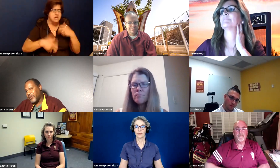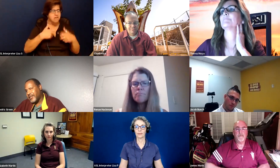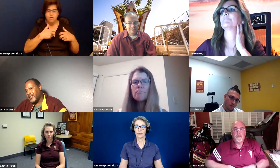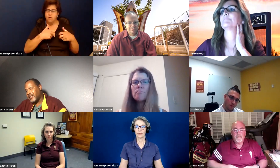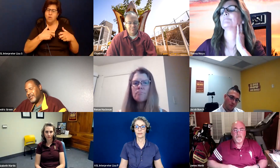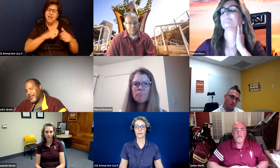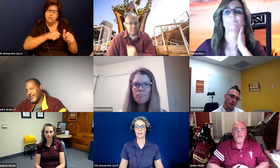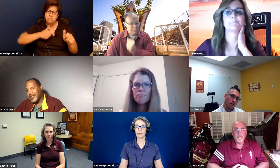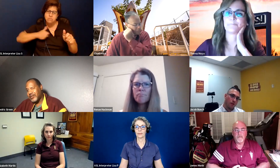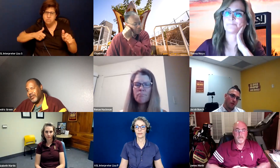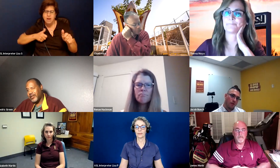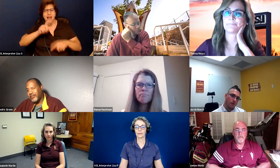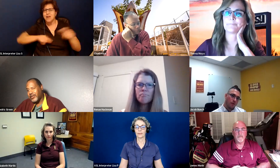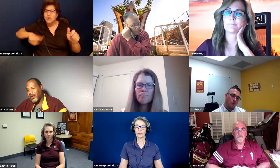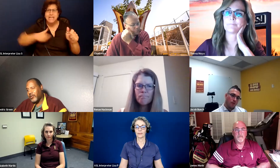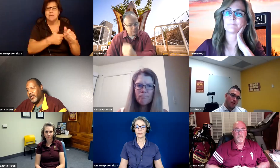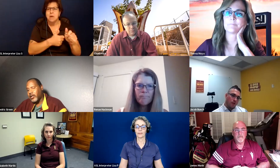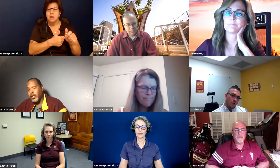because of the inaccessibility of the software.